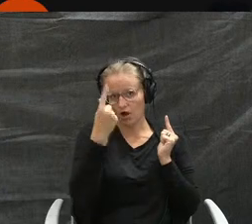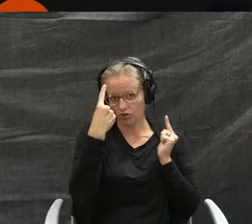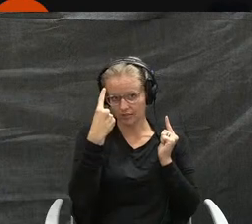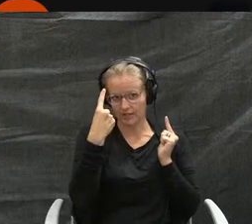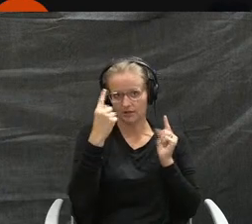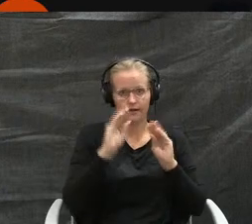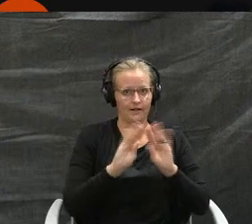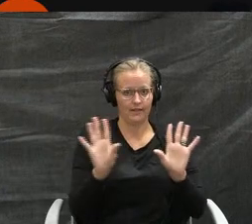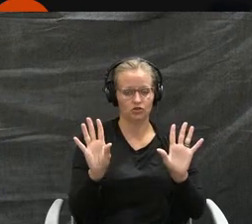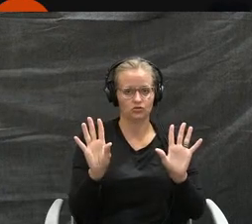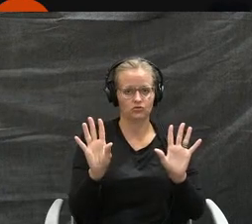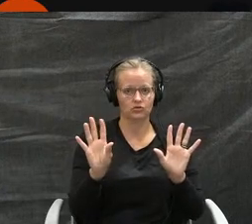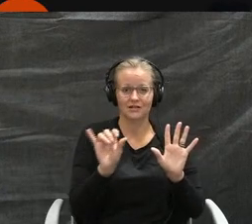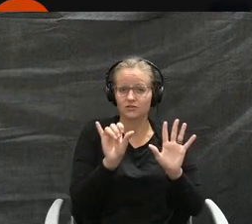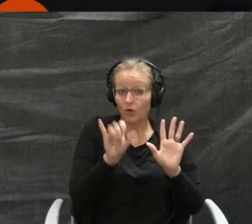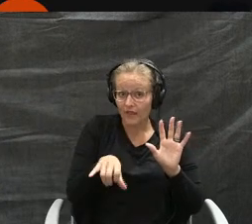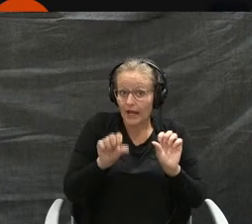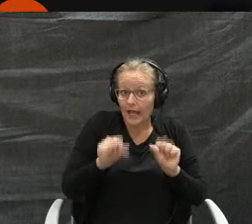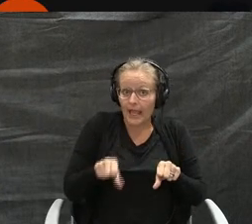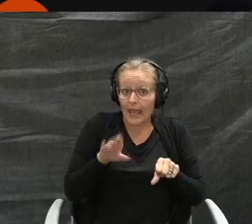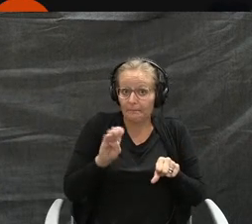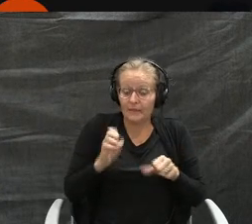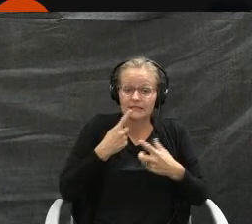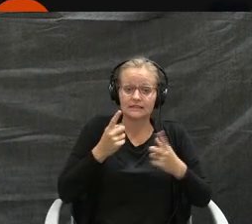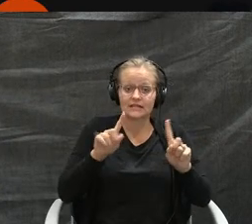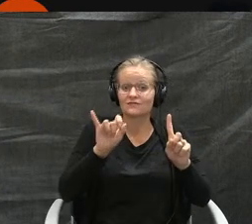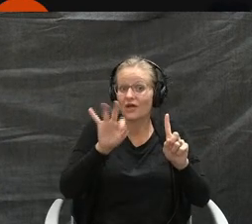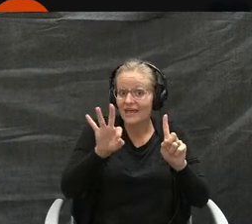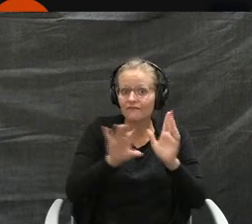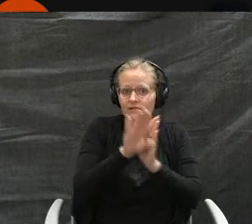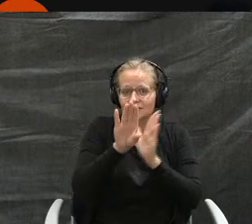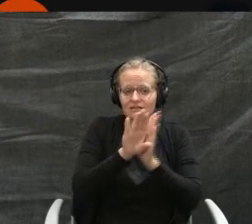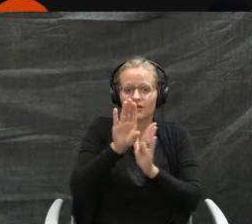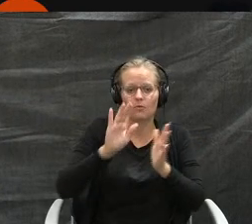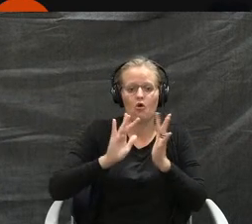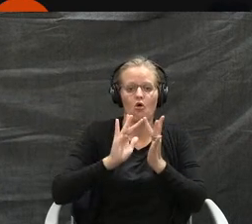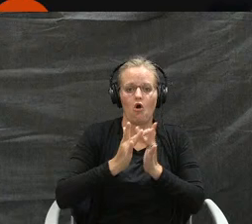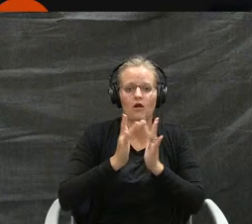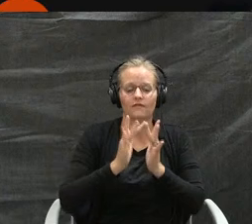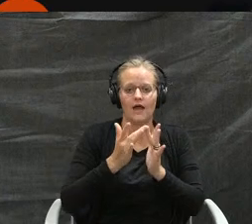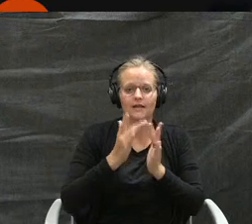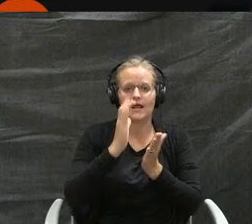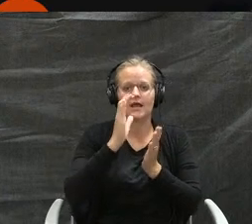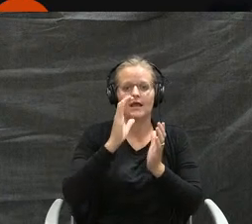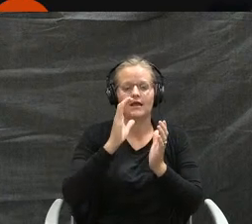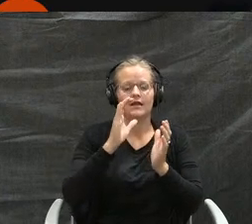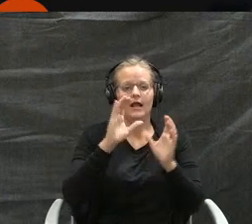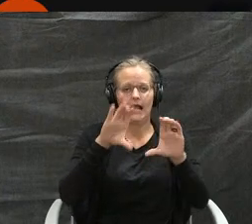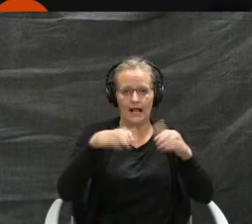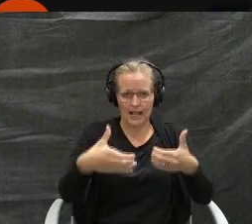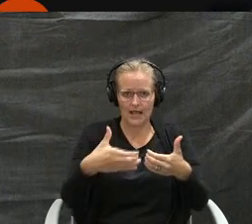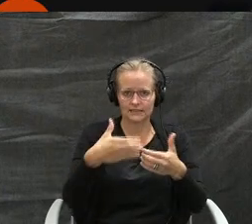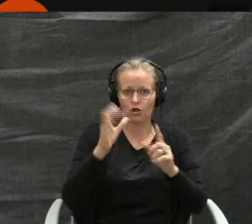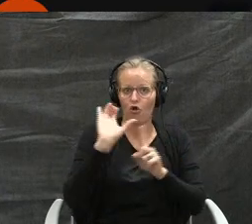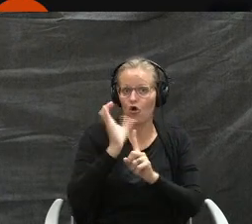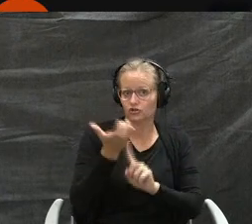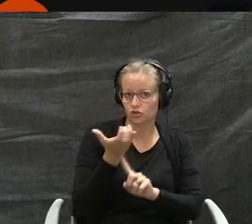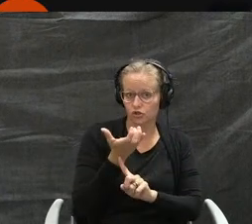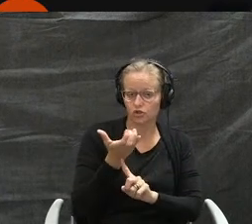This can be highly successful if we develop an on line class culture. Teachers rely on routines and procedures to have